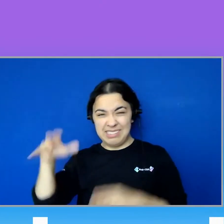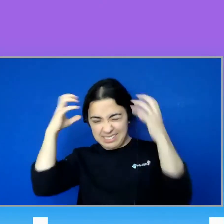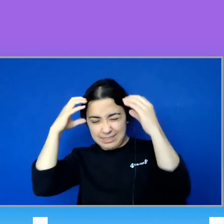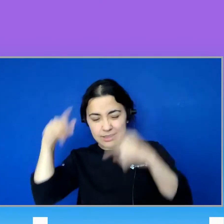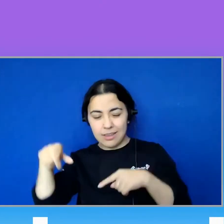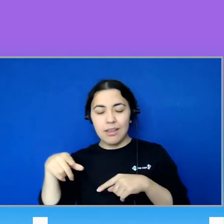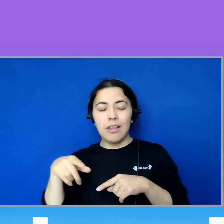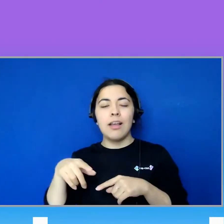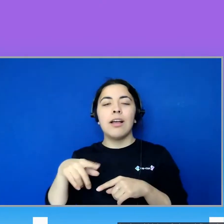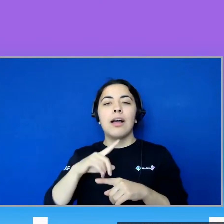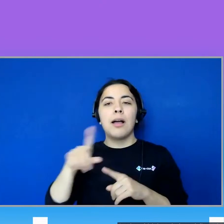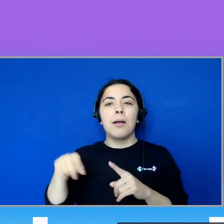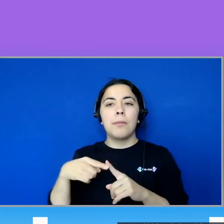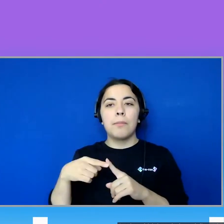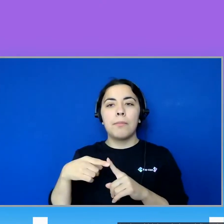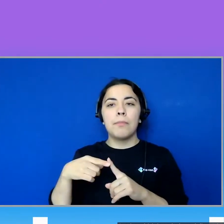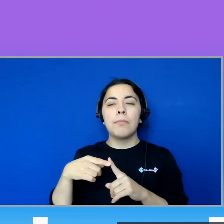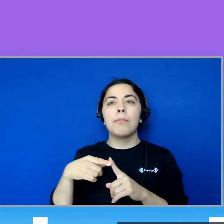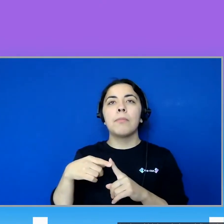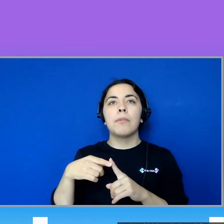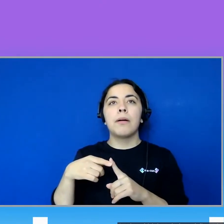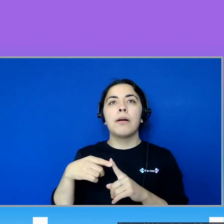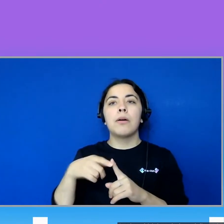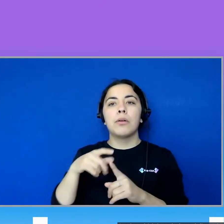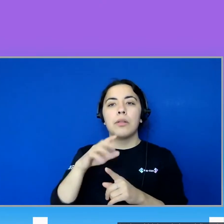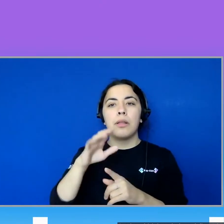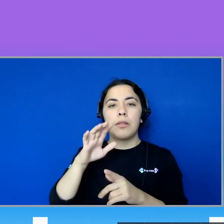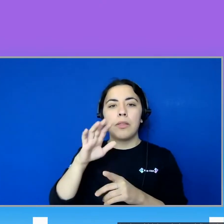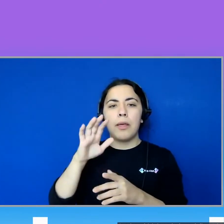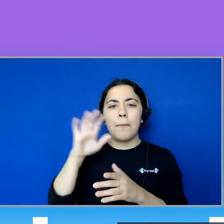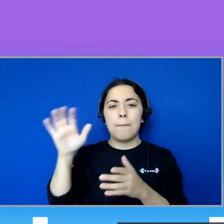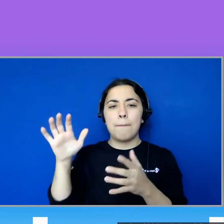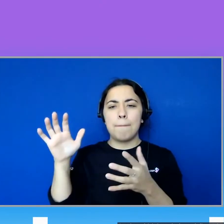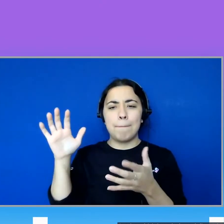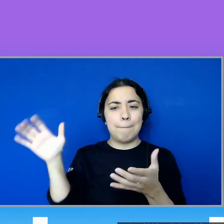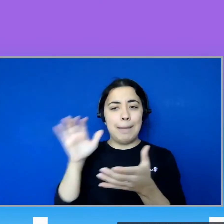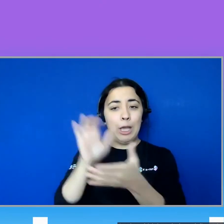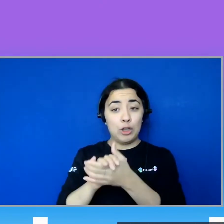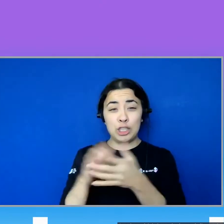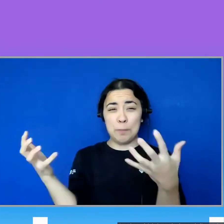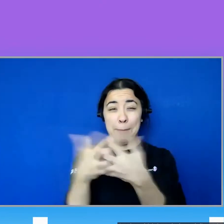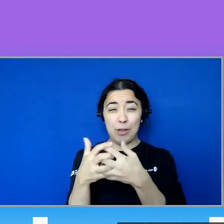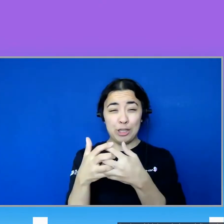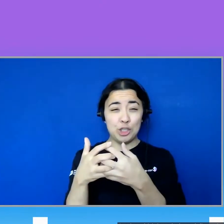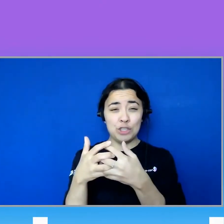exists for people that are on